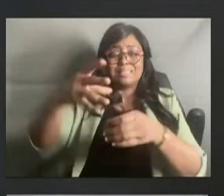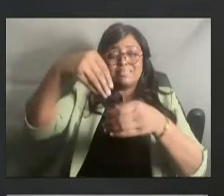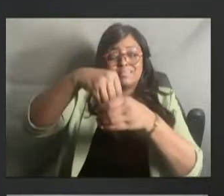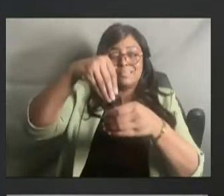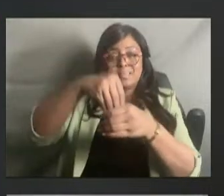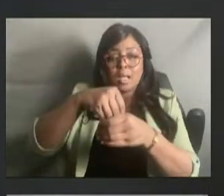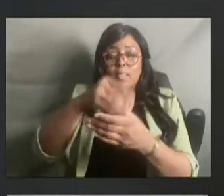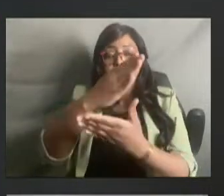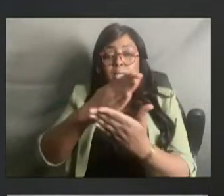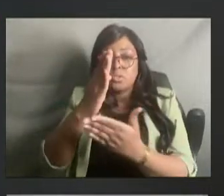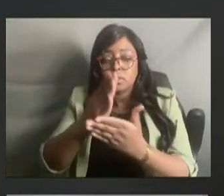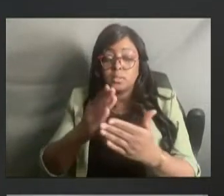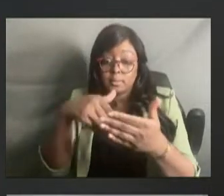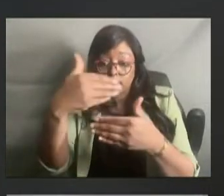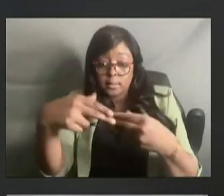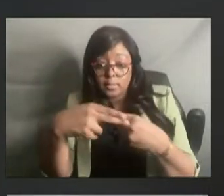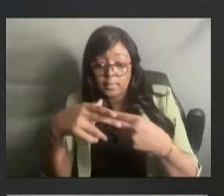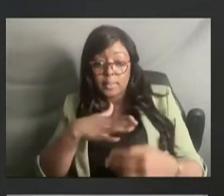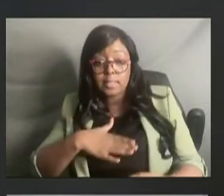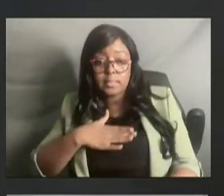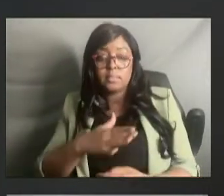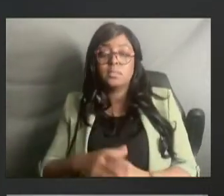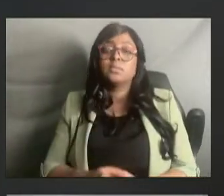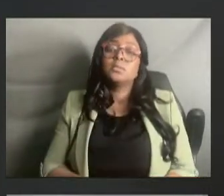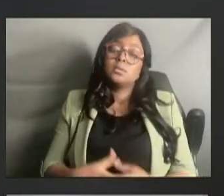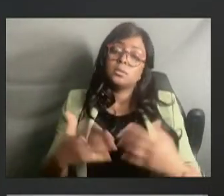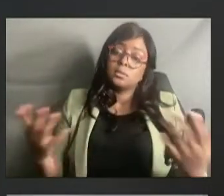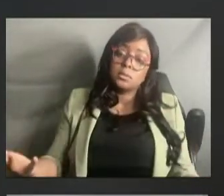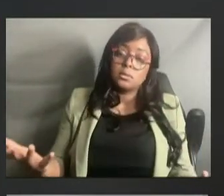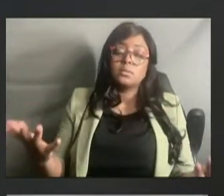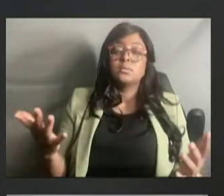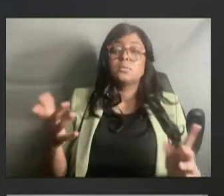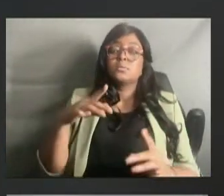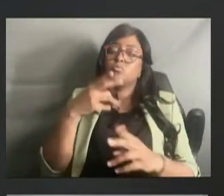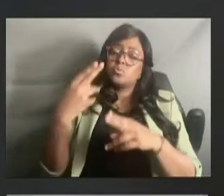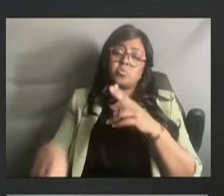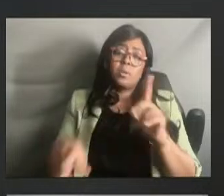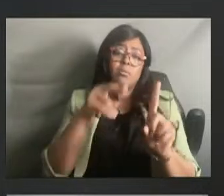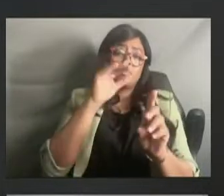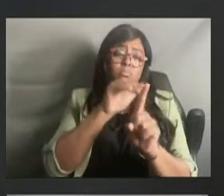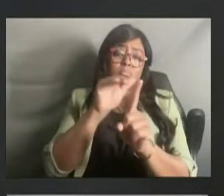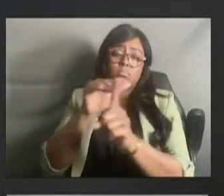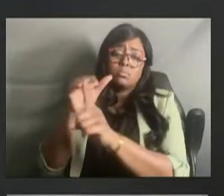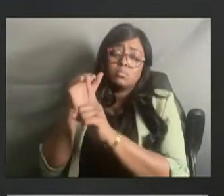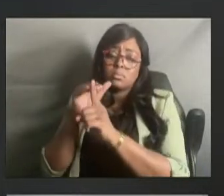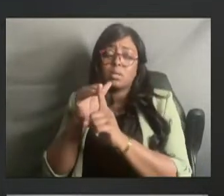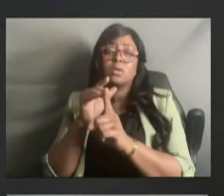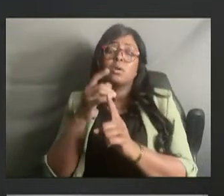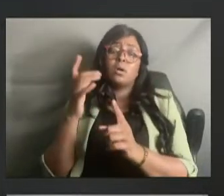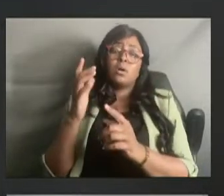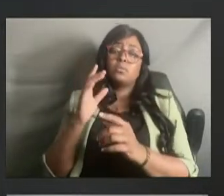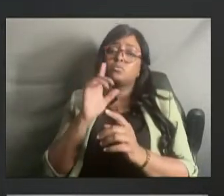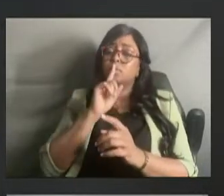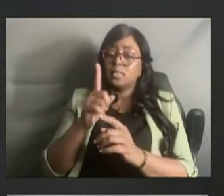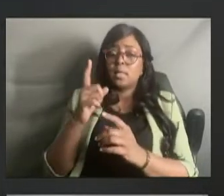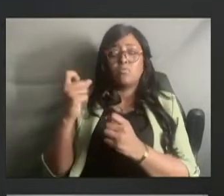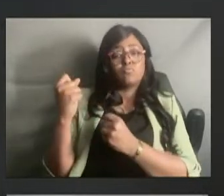Okay. So let's dive in into what's actually in the budget.